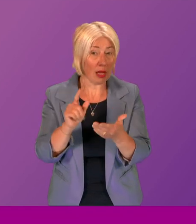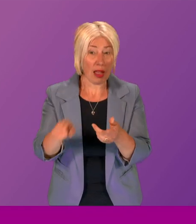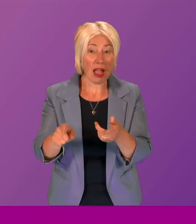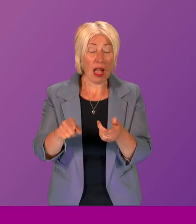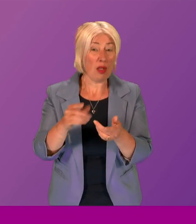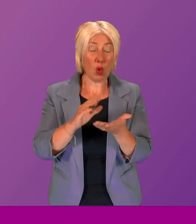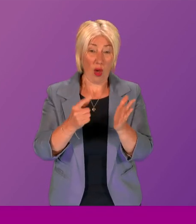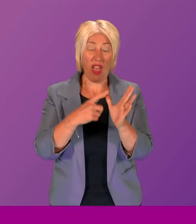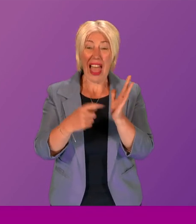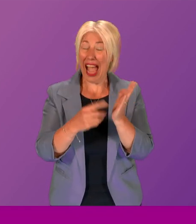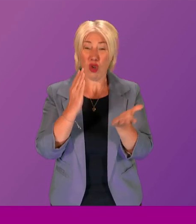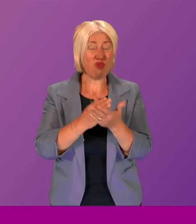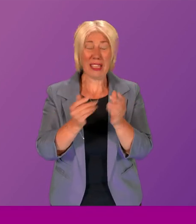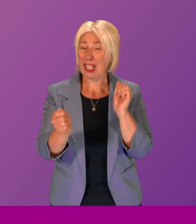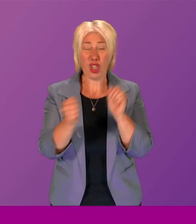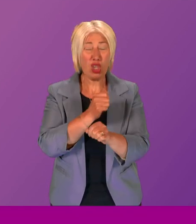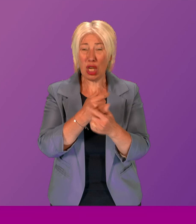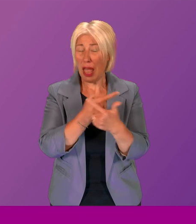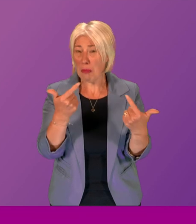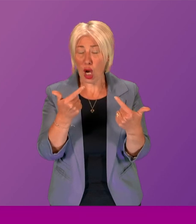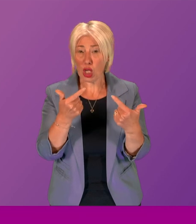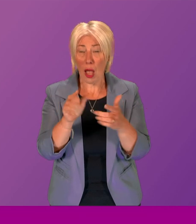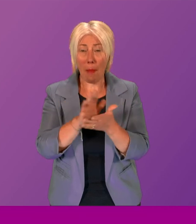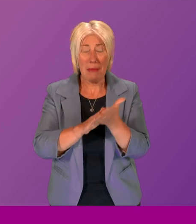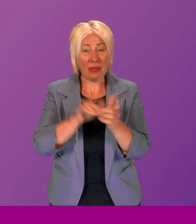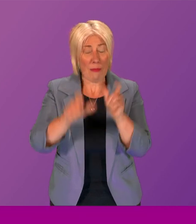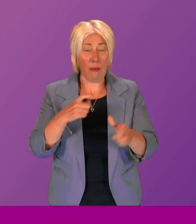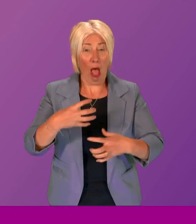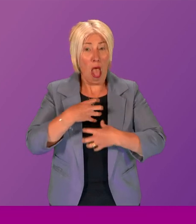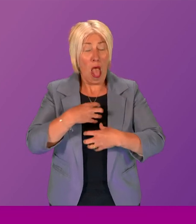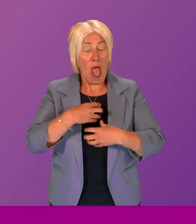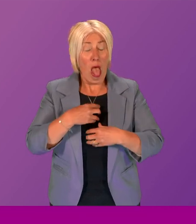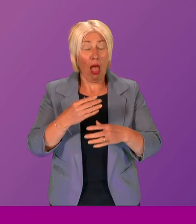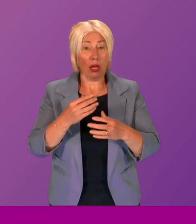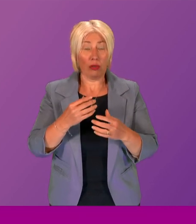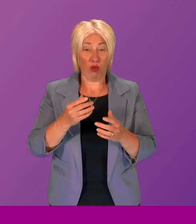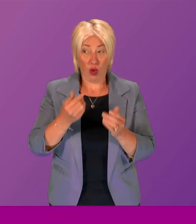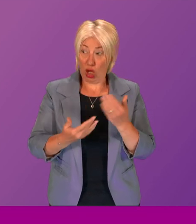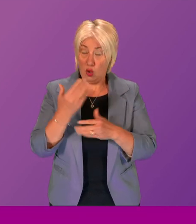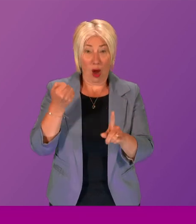changes is essential to avoid both undue fears about its impact and any attempts to abuse it.”